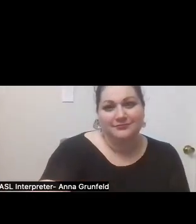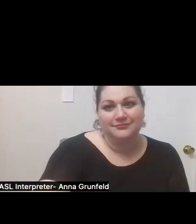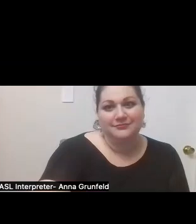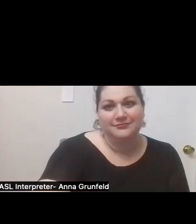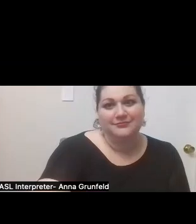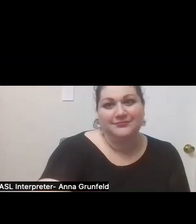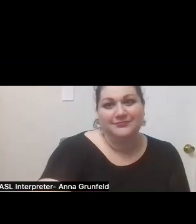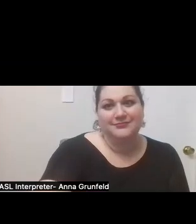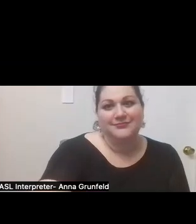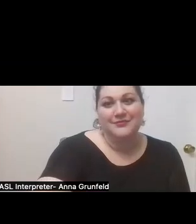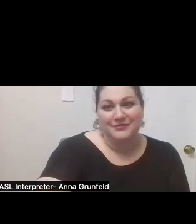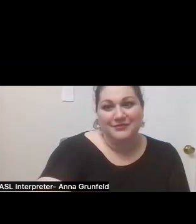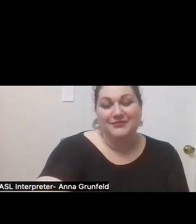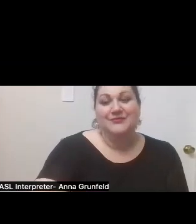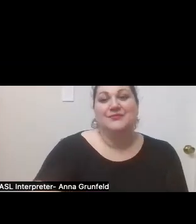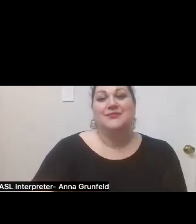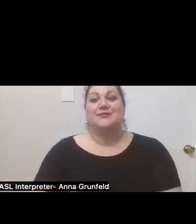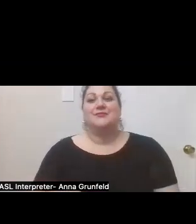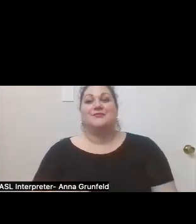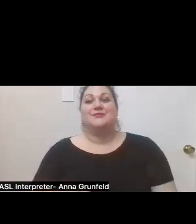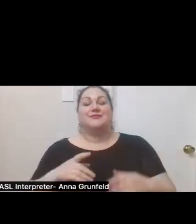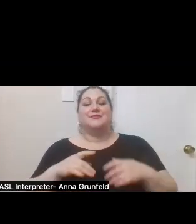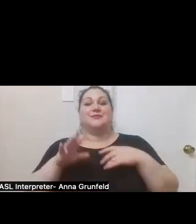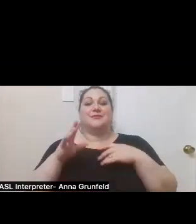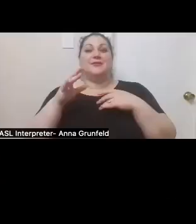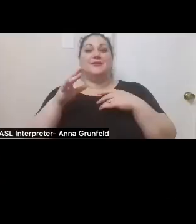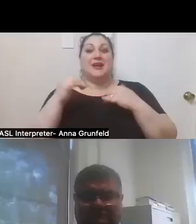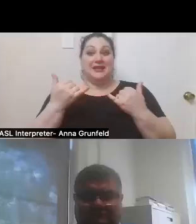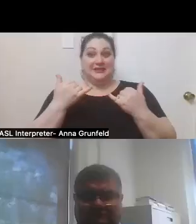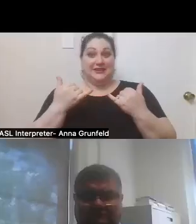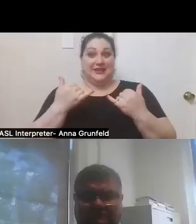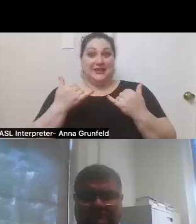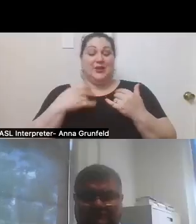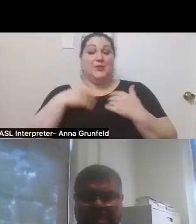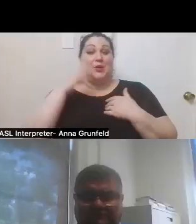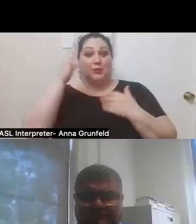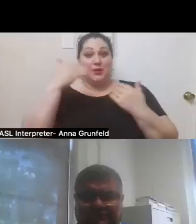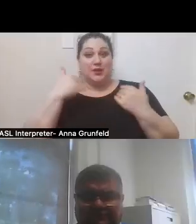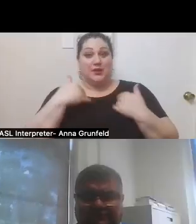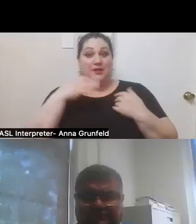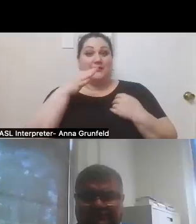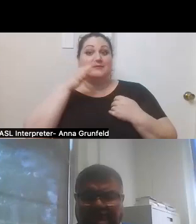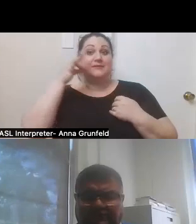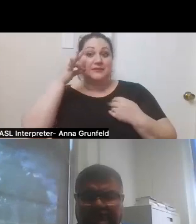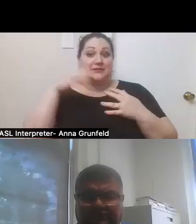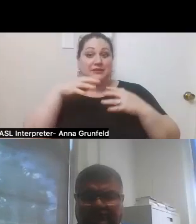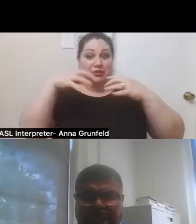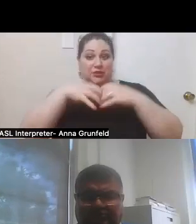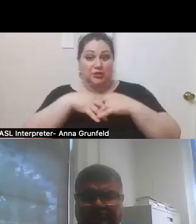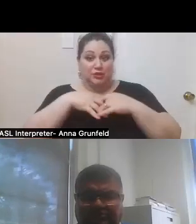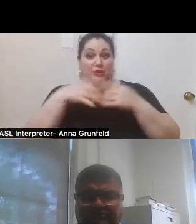But we are going to now have an indigenous closing and reflection with Vern Ross,